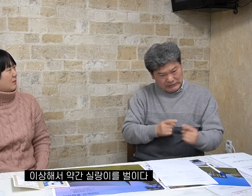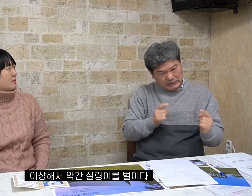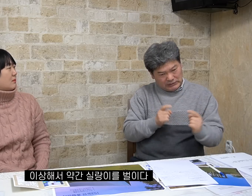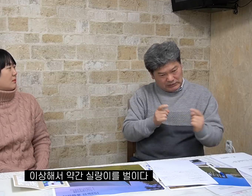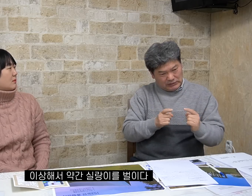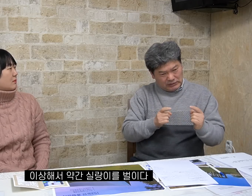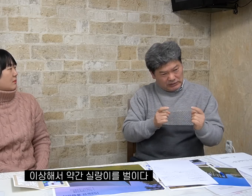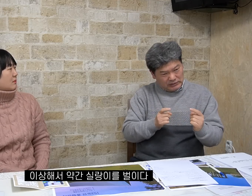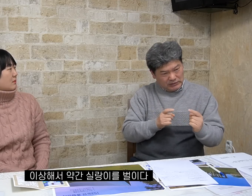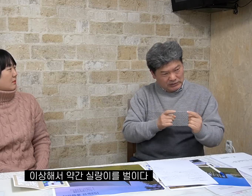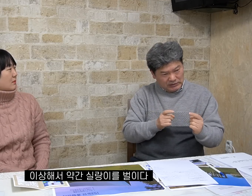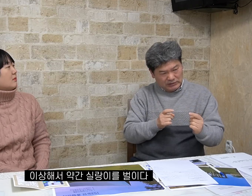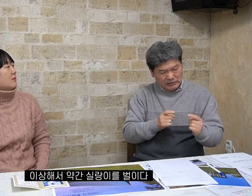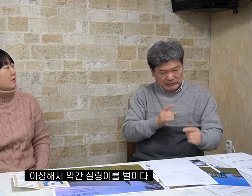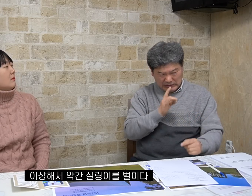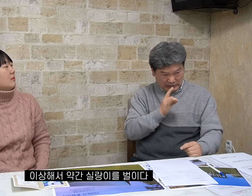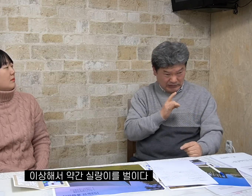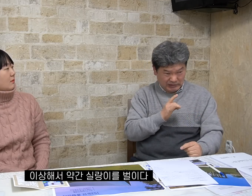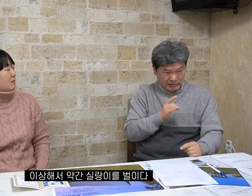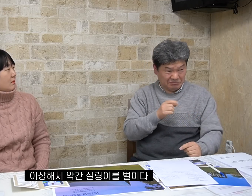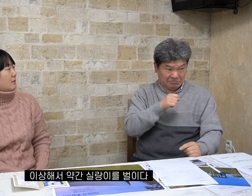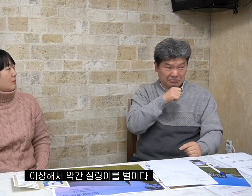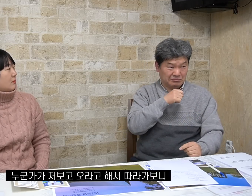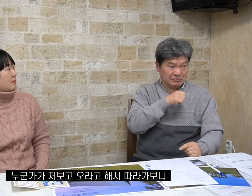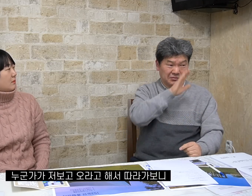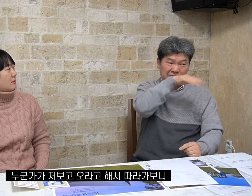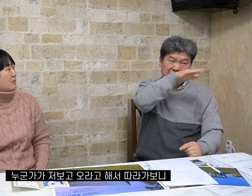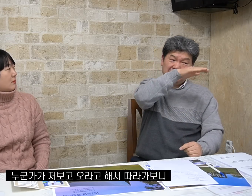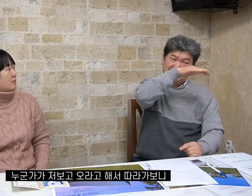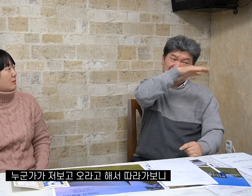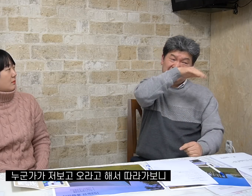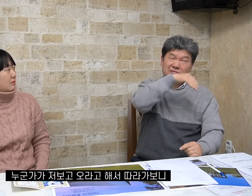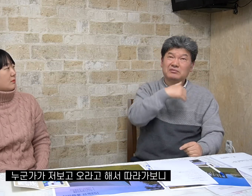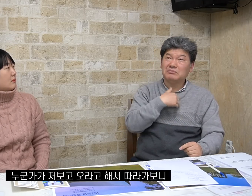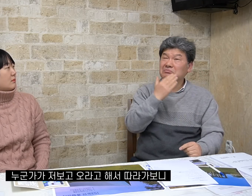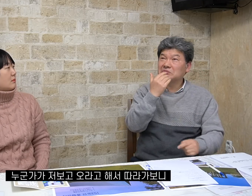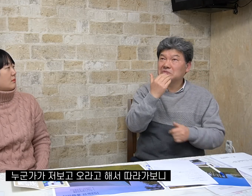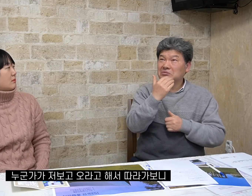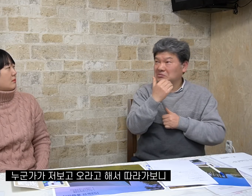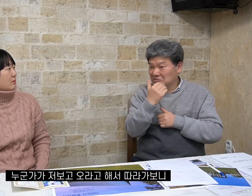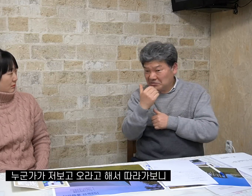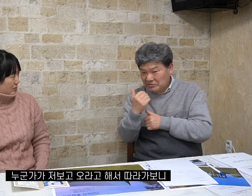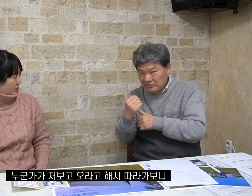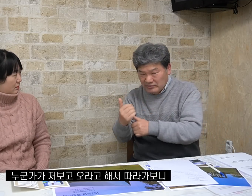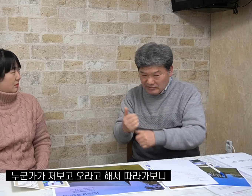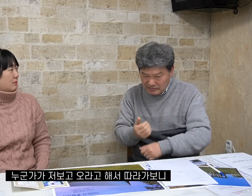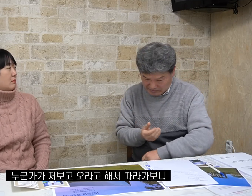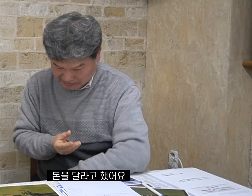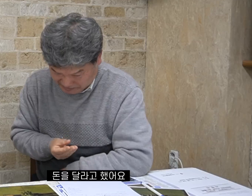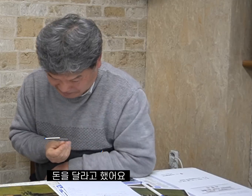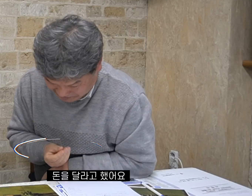so I got into a bit of an argument, and then someone asked me to come and follow,